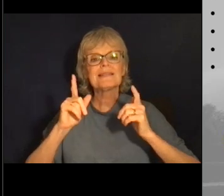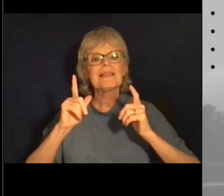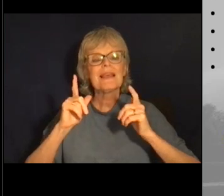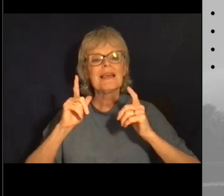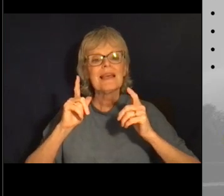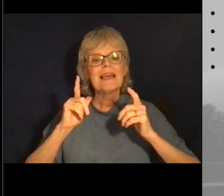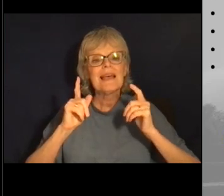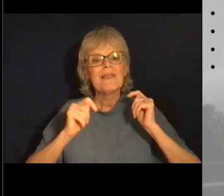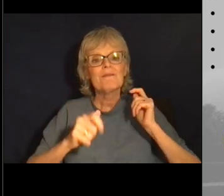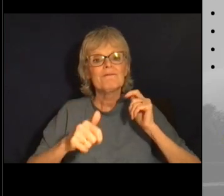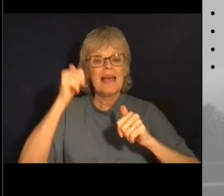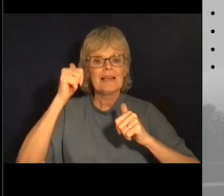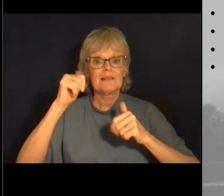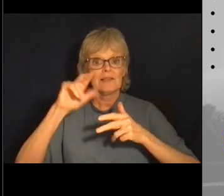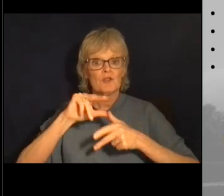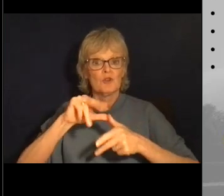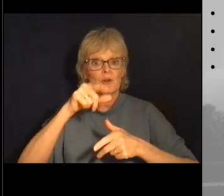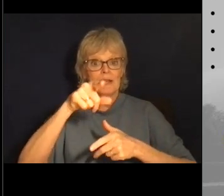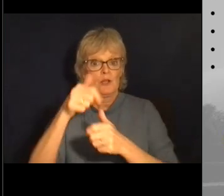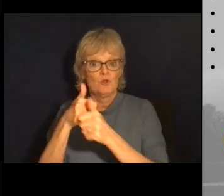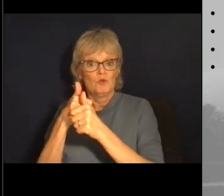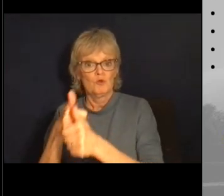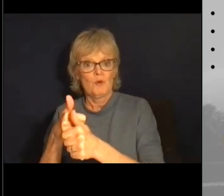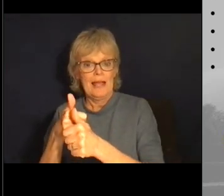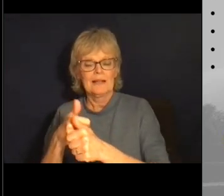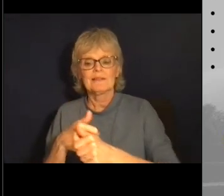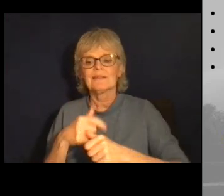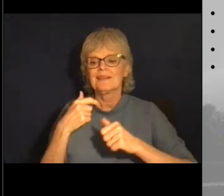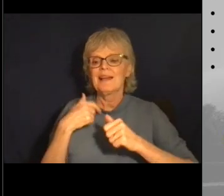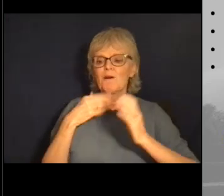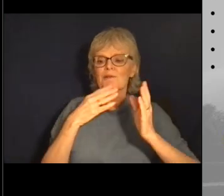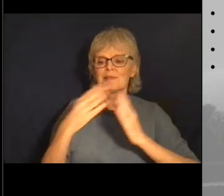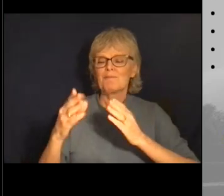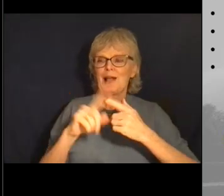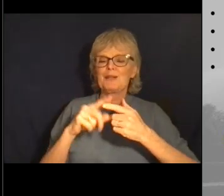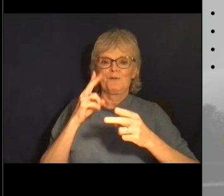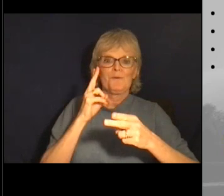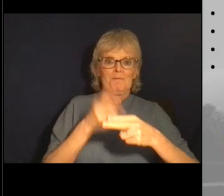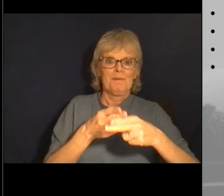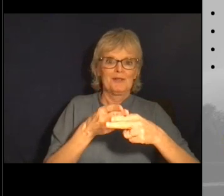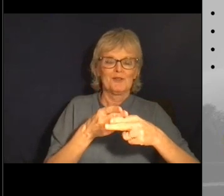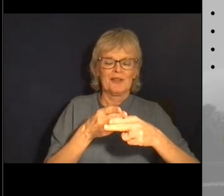that you tracked?" Yeah, and I was going to mention that in my talk and then I got off on something else.